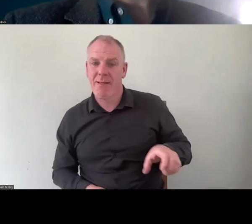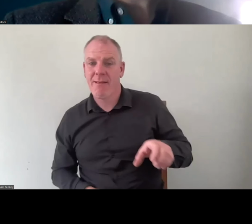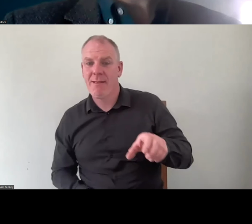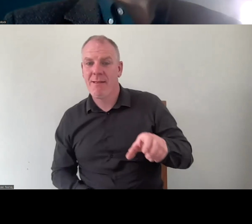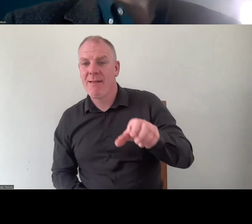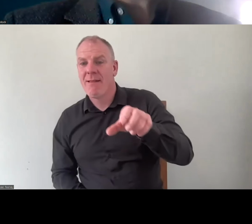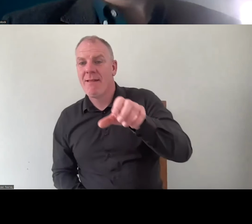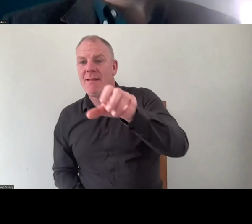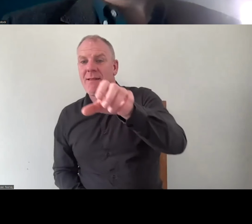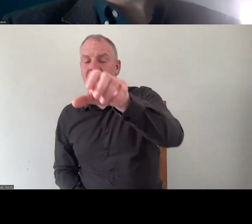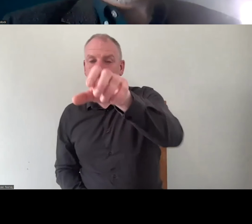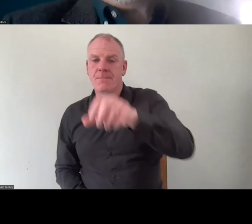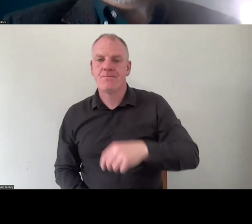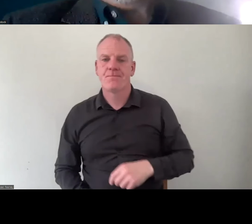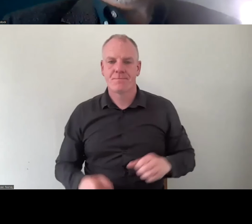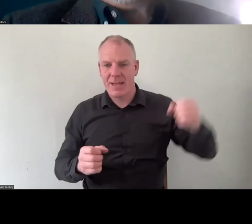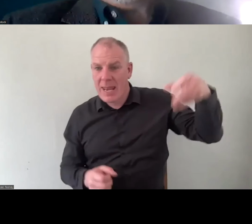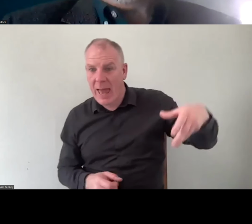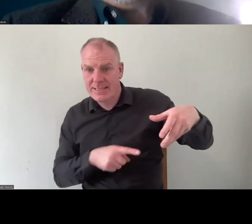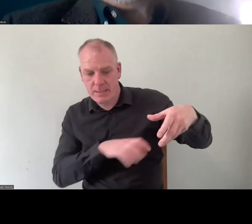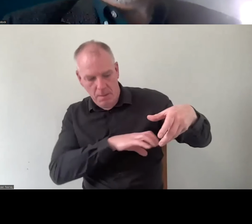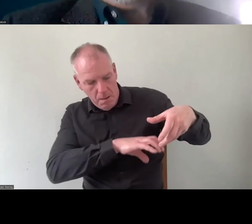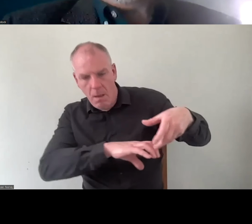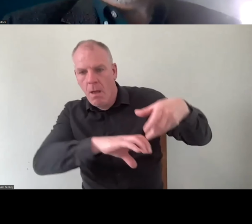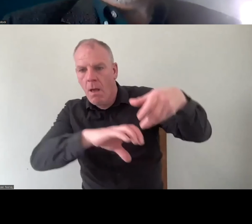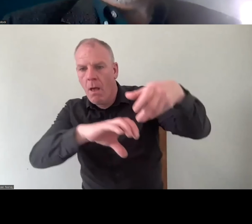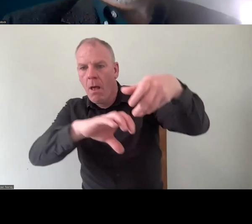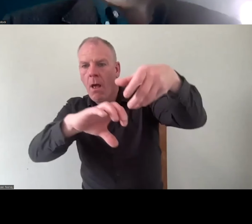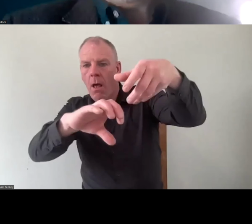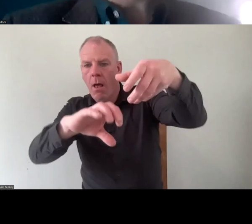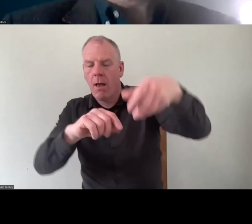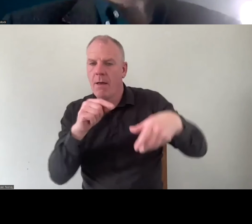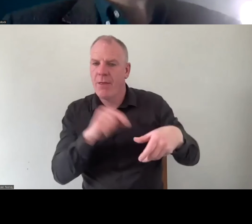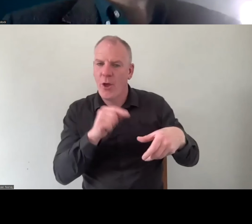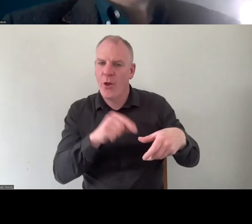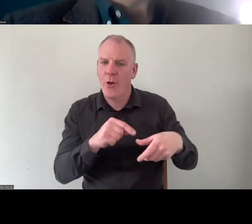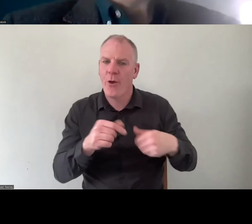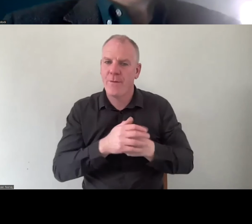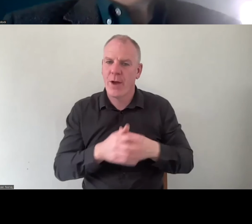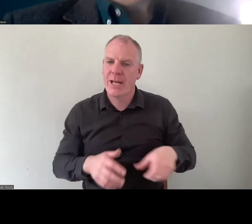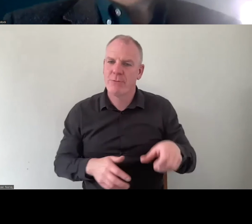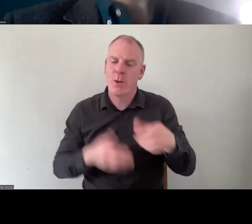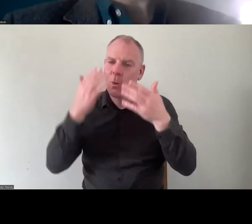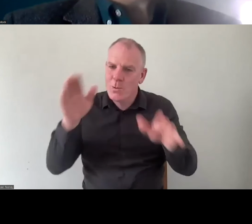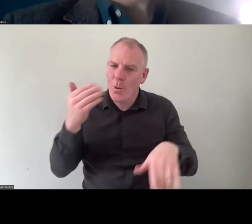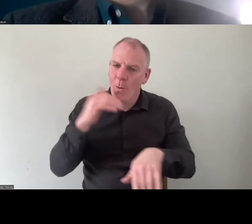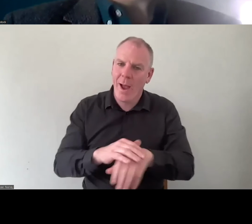..the lighting on the handrails to show for people, again,